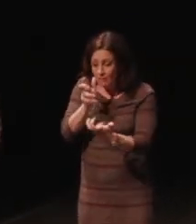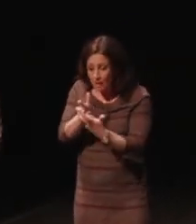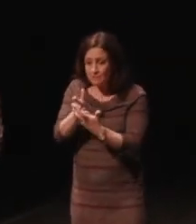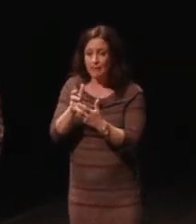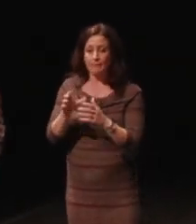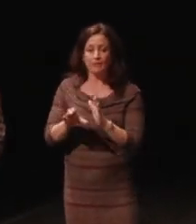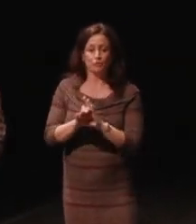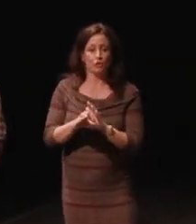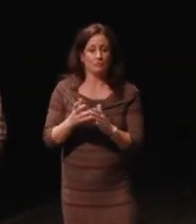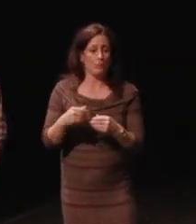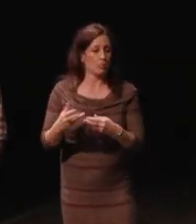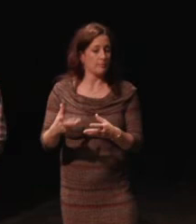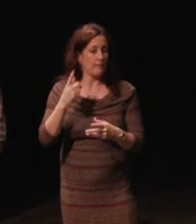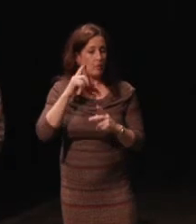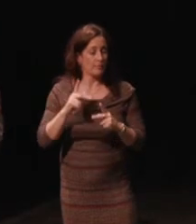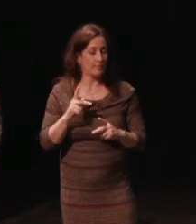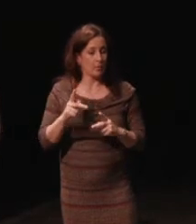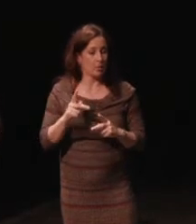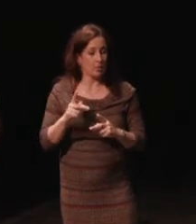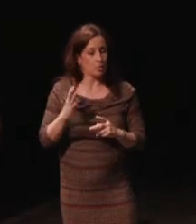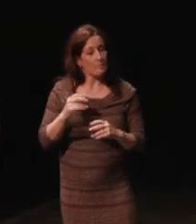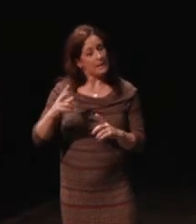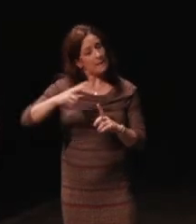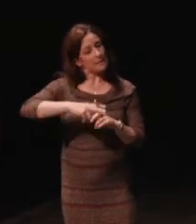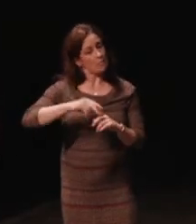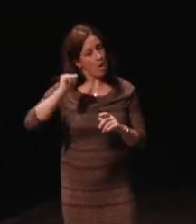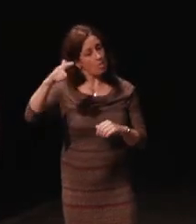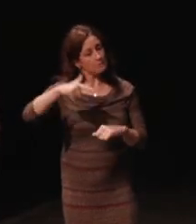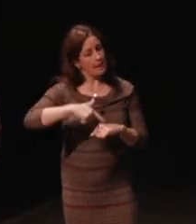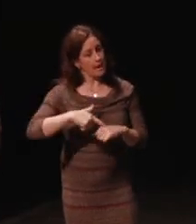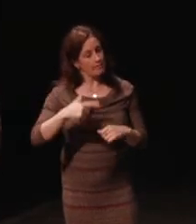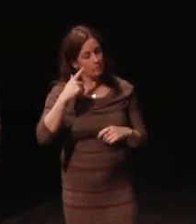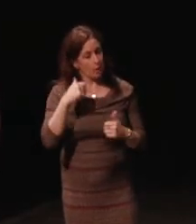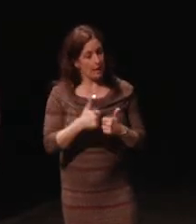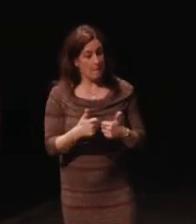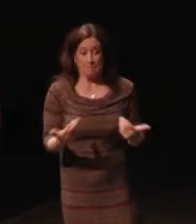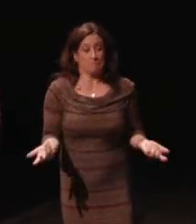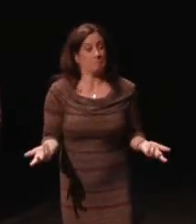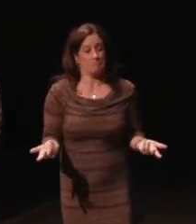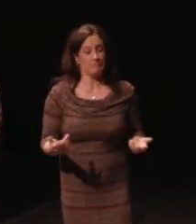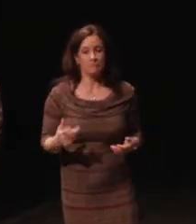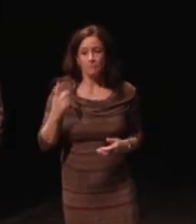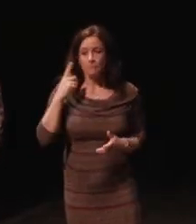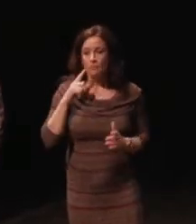might want to provide for people, are going to be applicable all the time in your game.